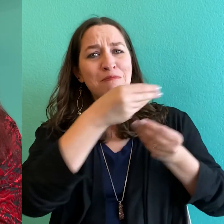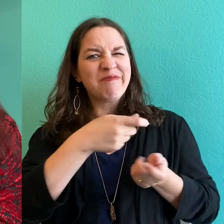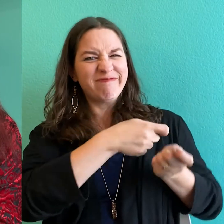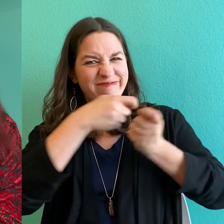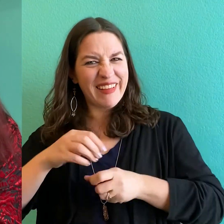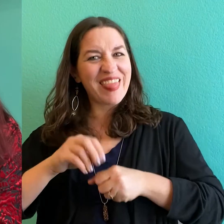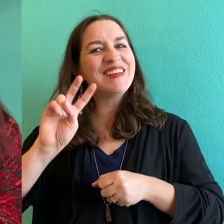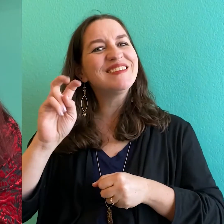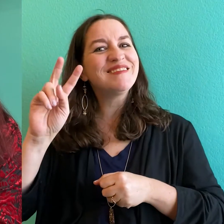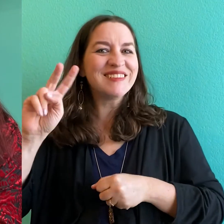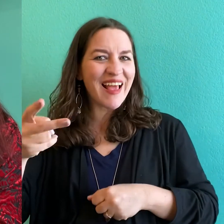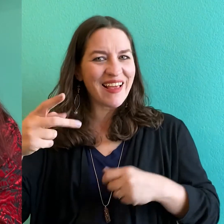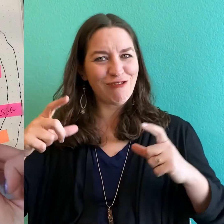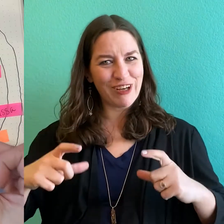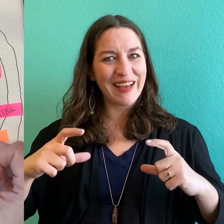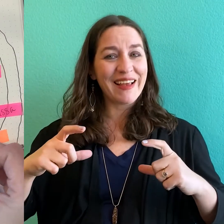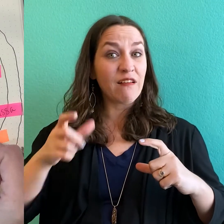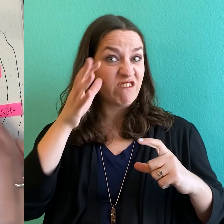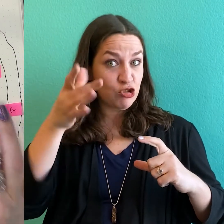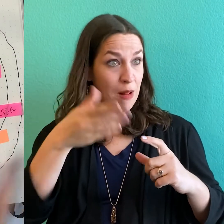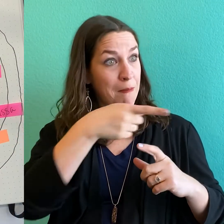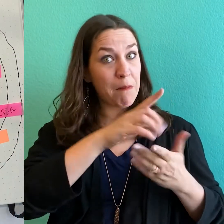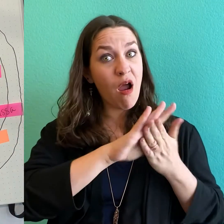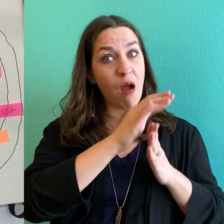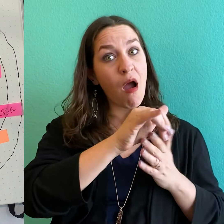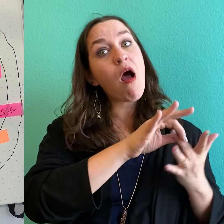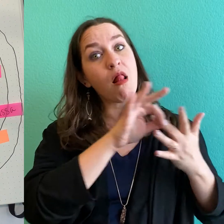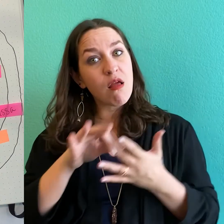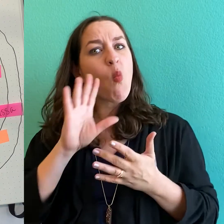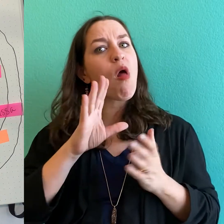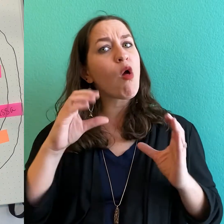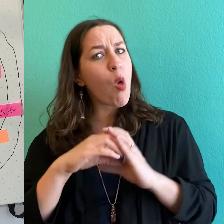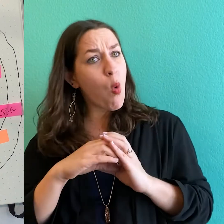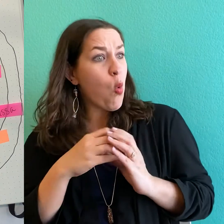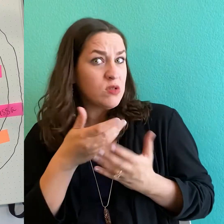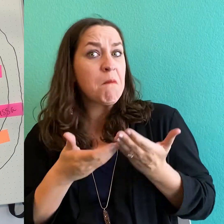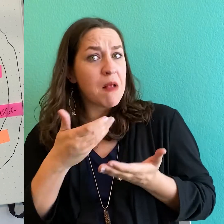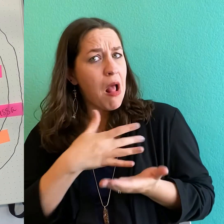and I like him and maybe I want to be better friends with him. So I'm going to go ahead and give him in that second ring and maybe at some point we become